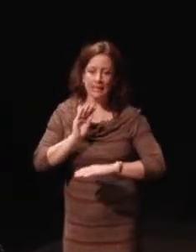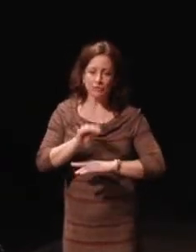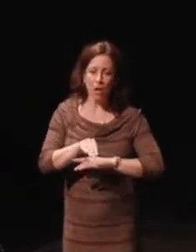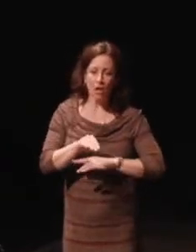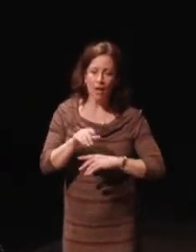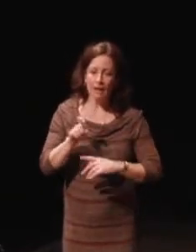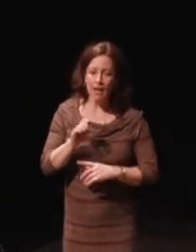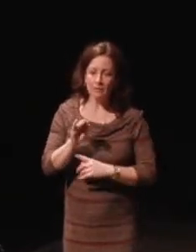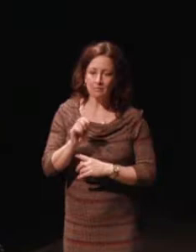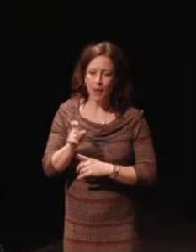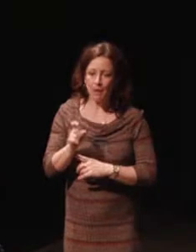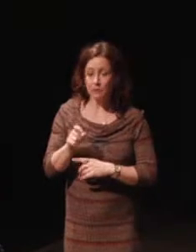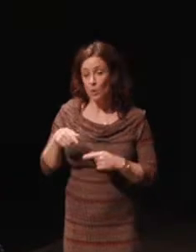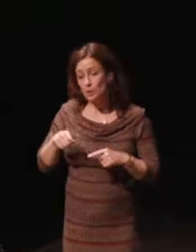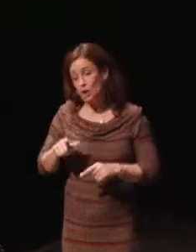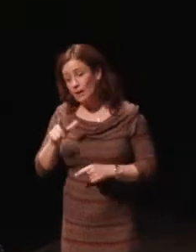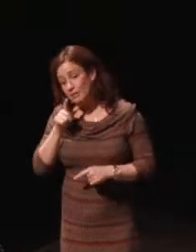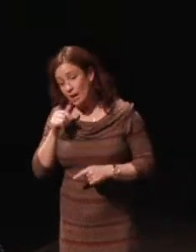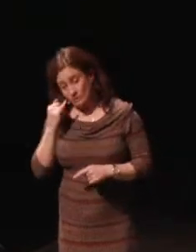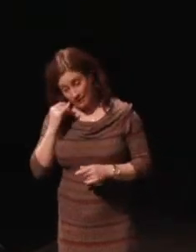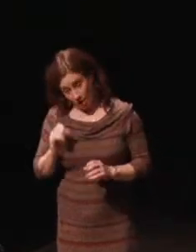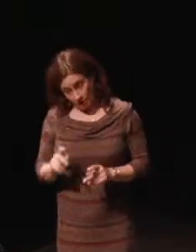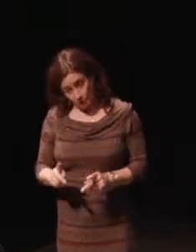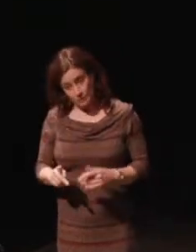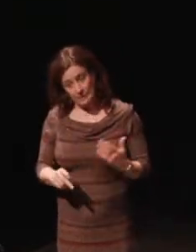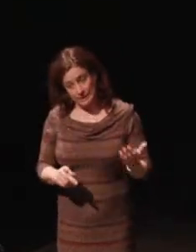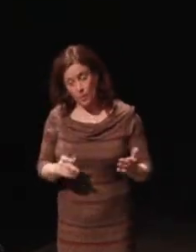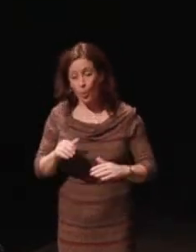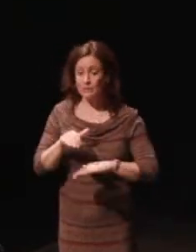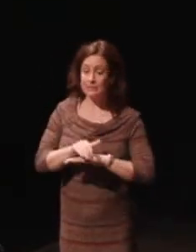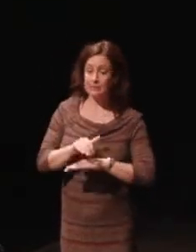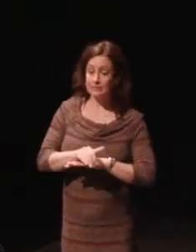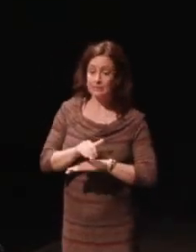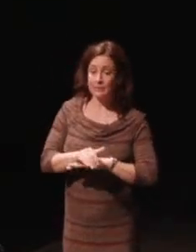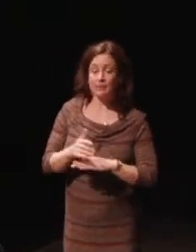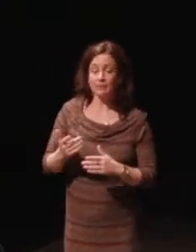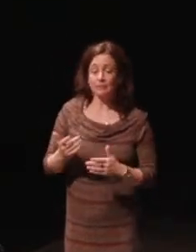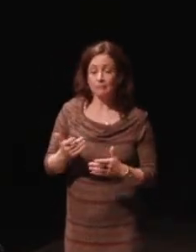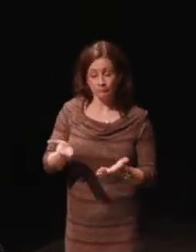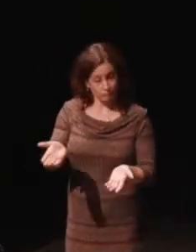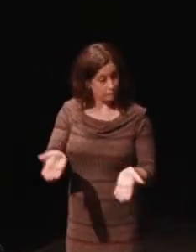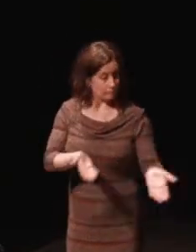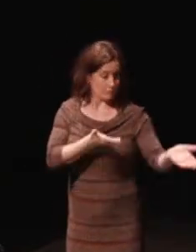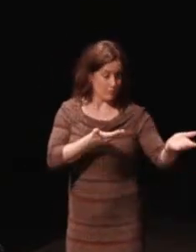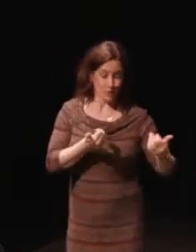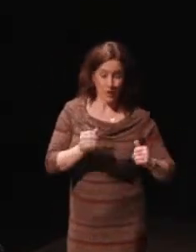So, during lunch there's an opportunity or this evening, would love to like let people try it out and take a look at those features,